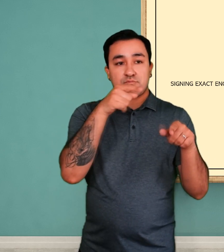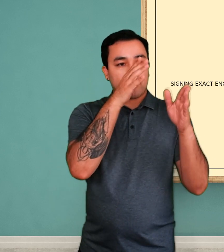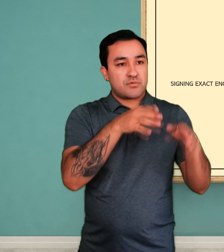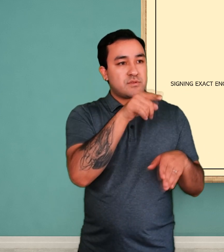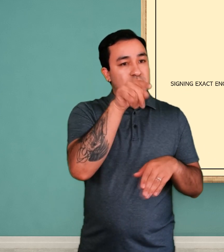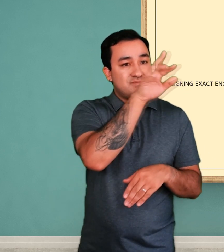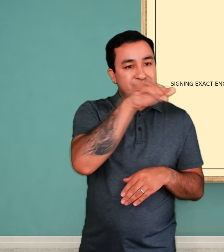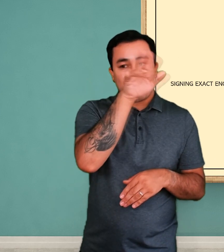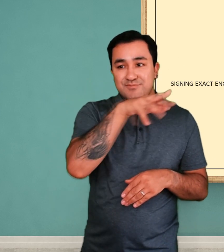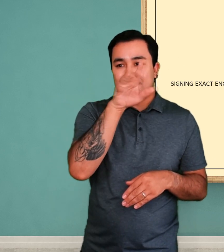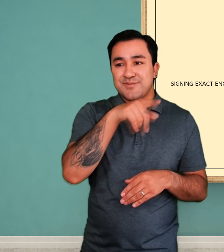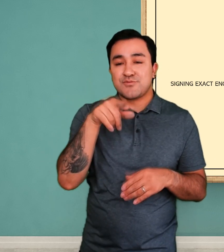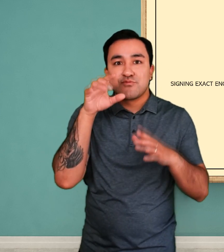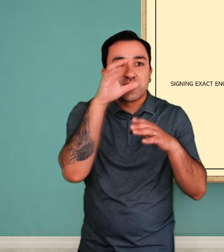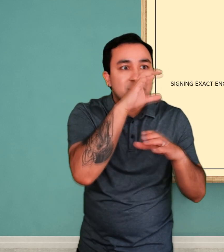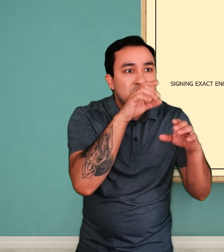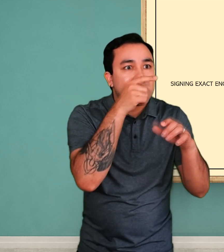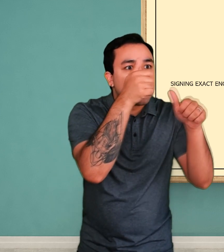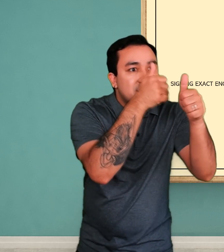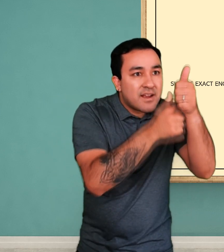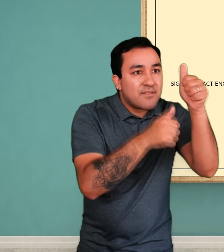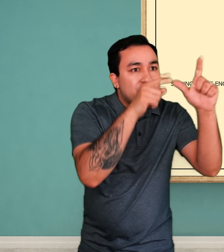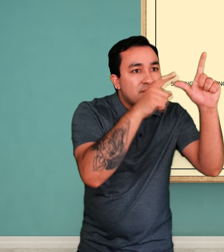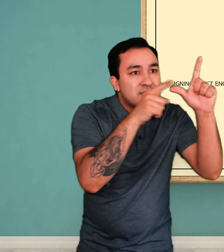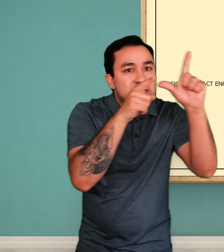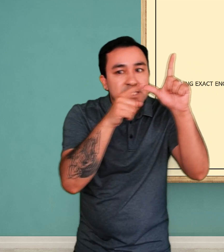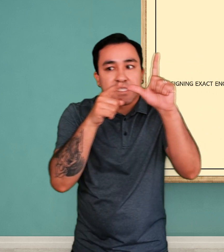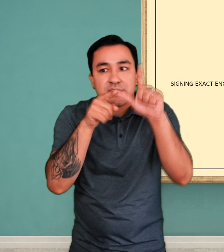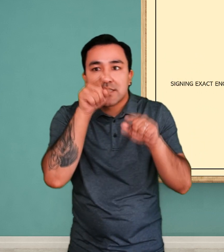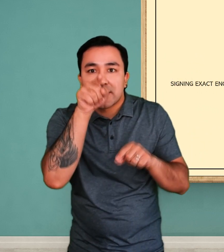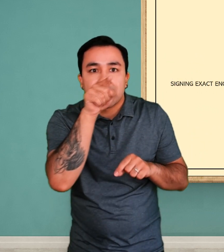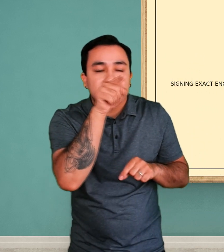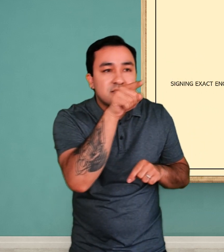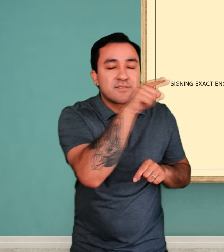for each letter, you are using the context of the situation to help you understand the